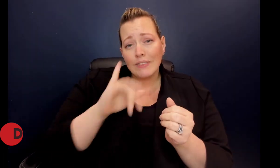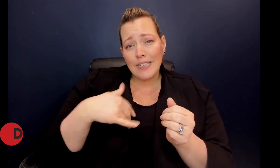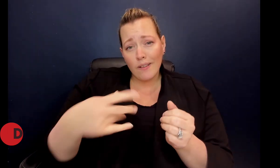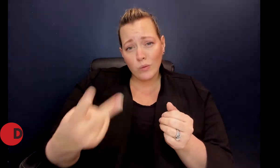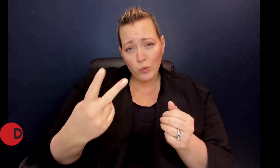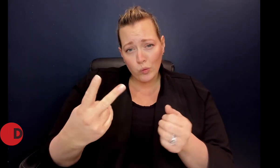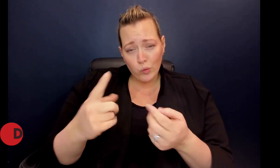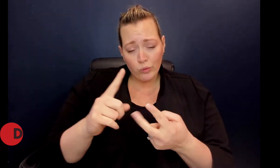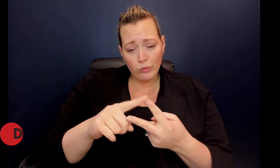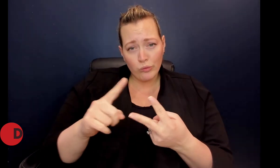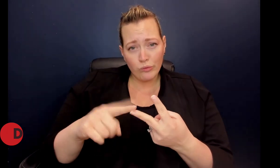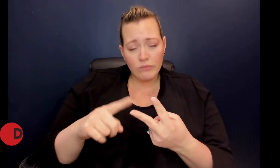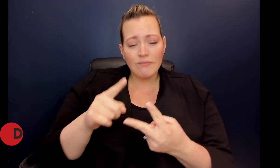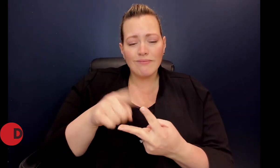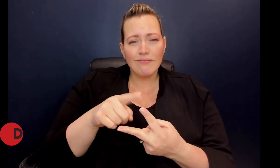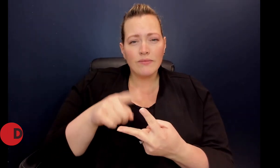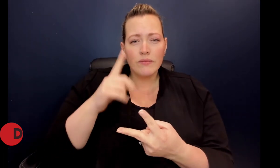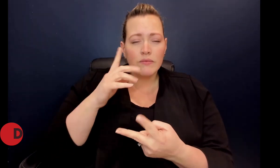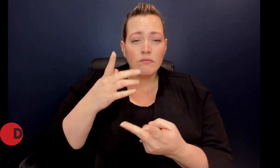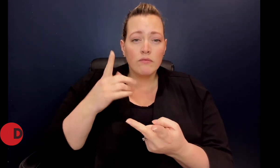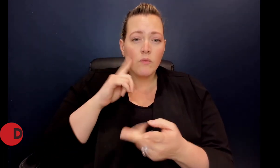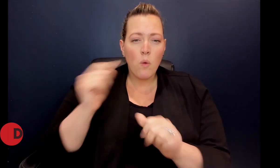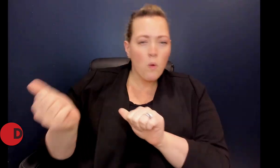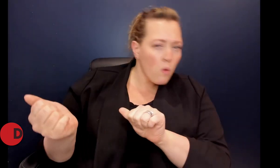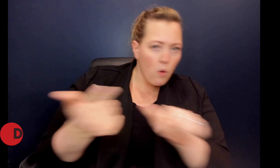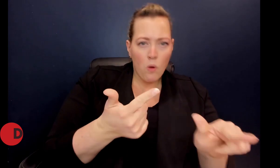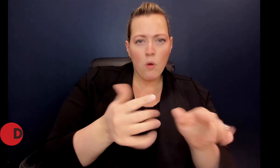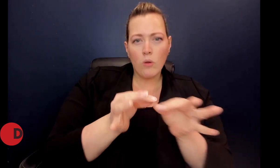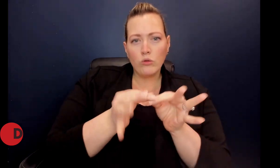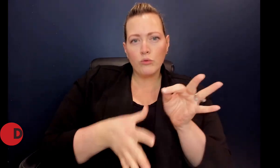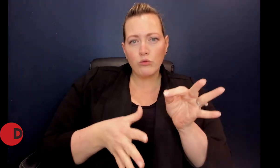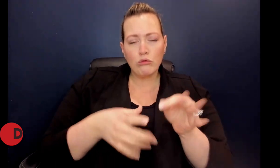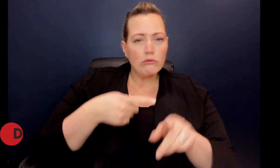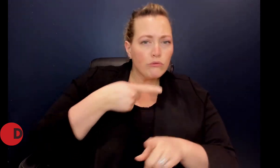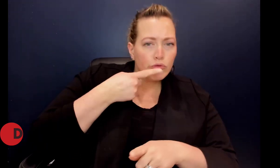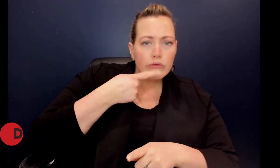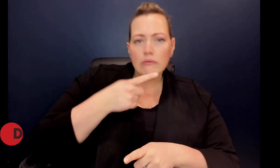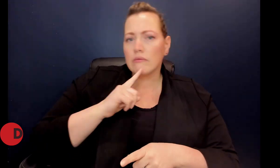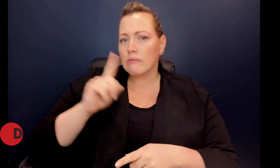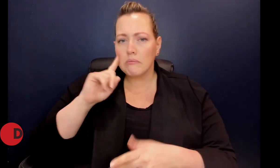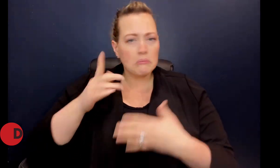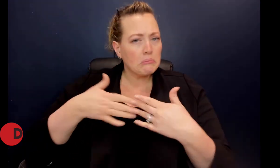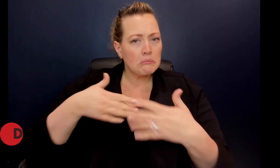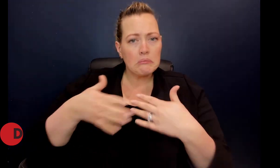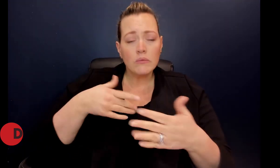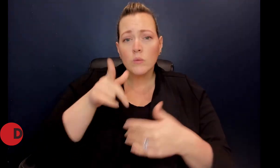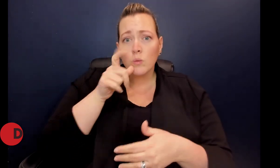types of process. The first is for both hearing and deaf people